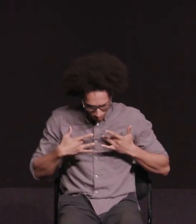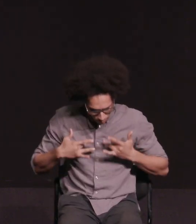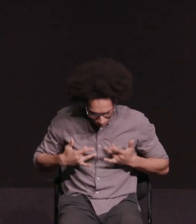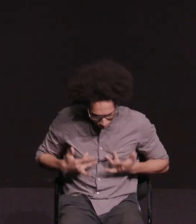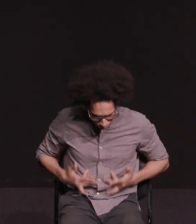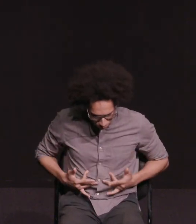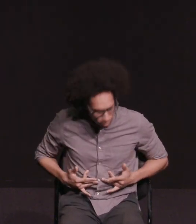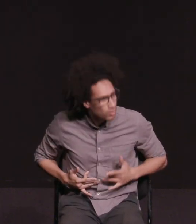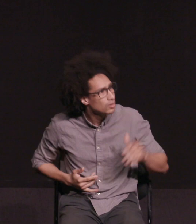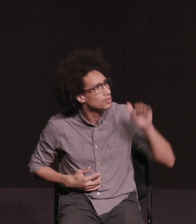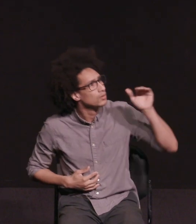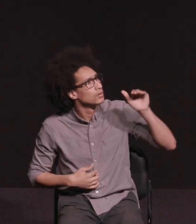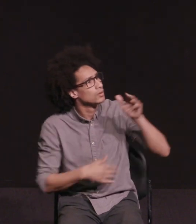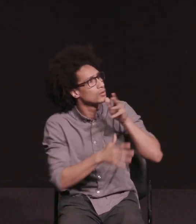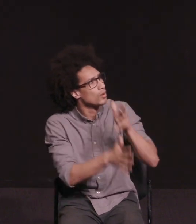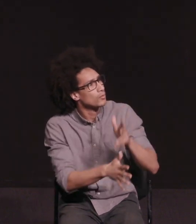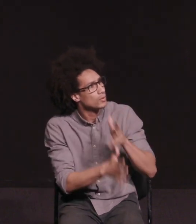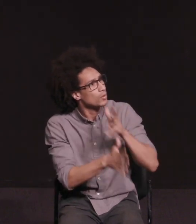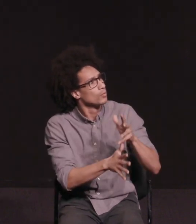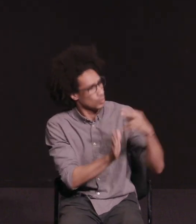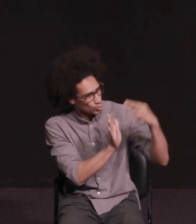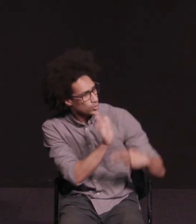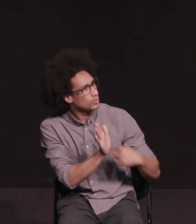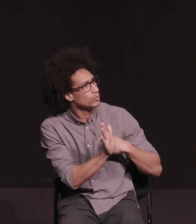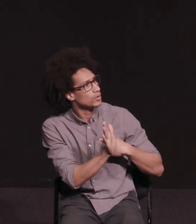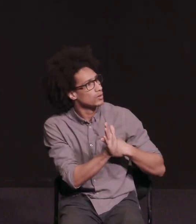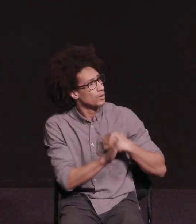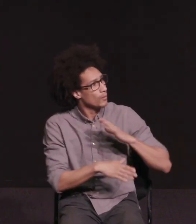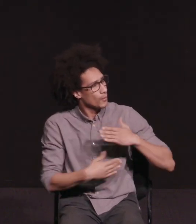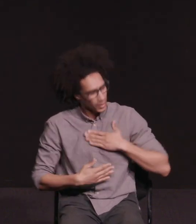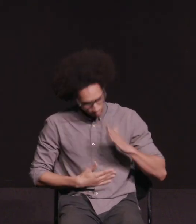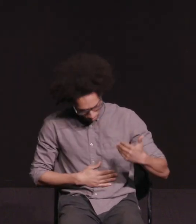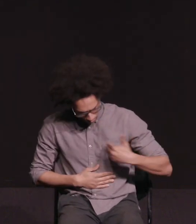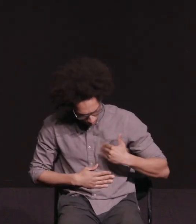Nana, Nana, read to me. Fill up all my soul.